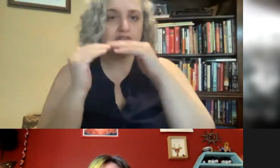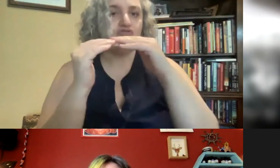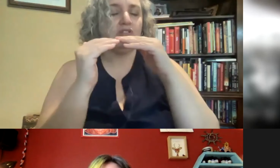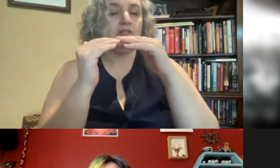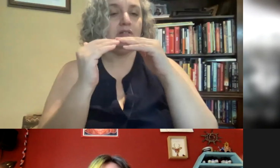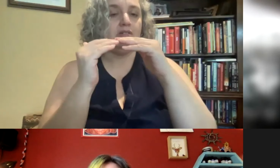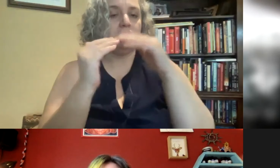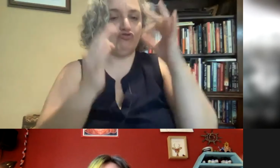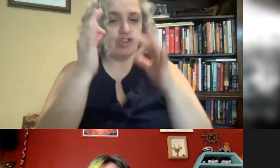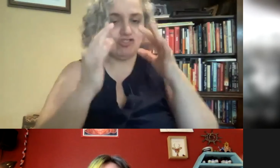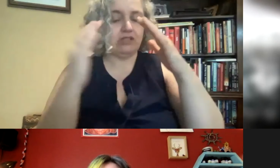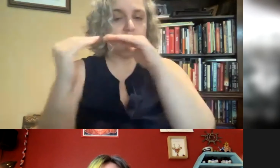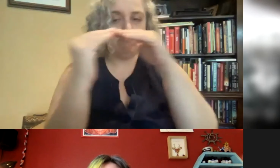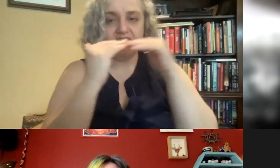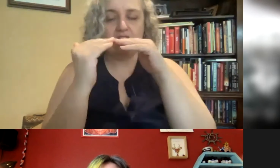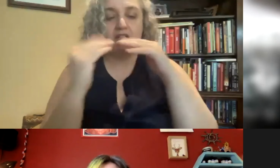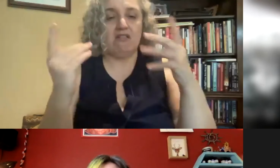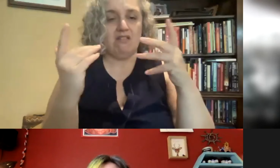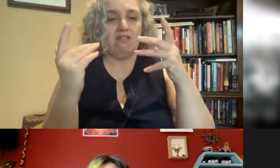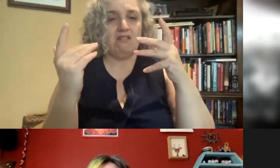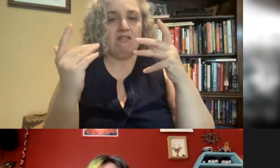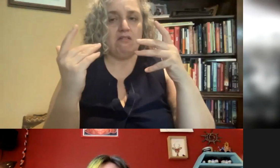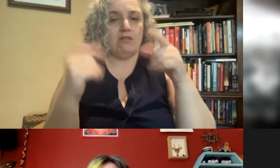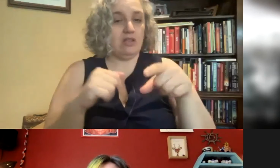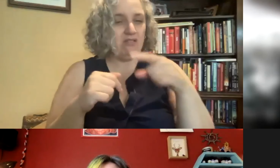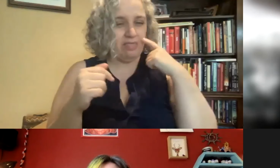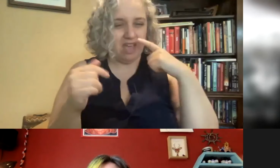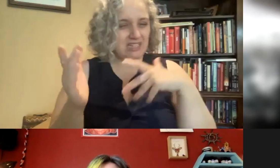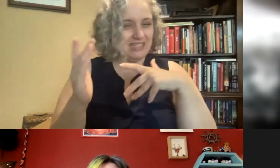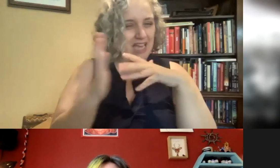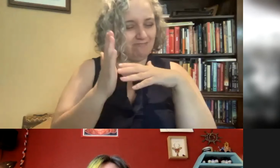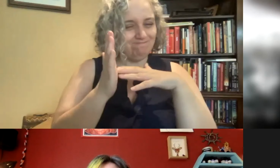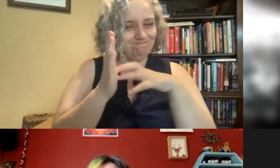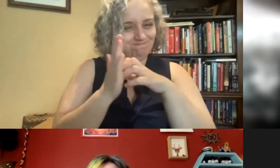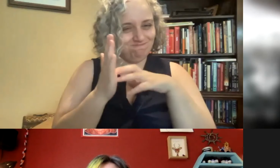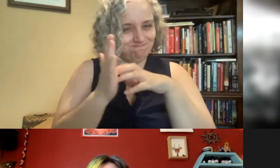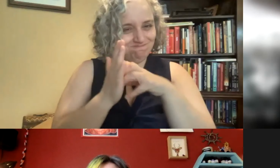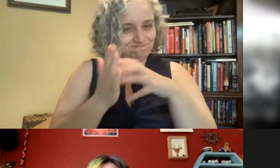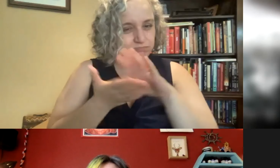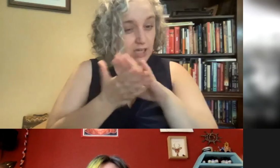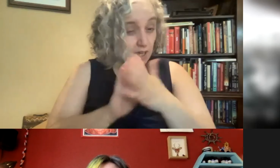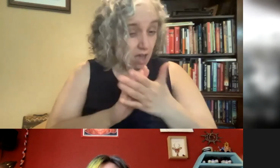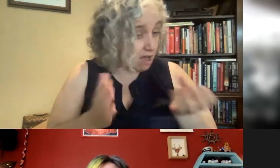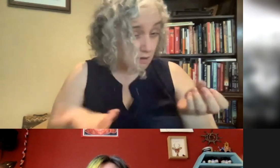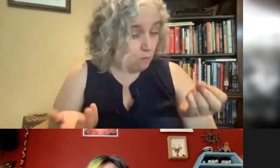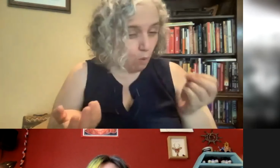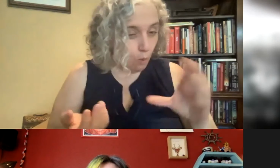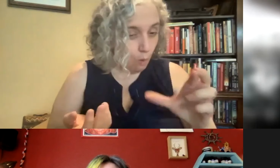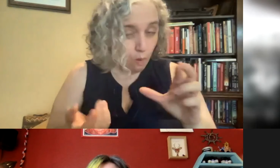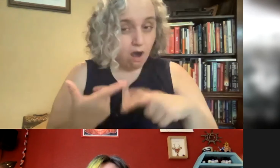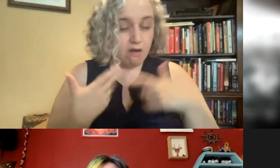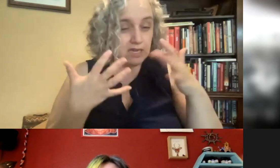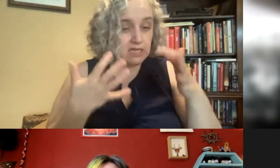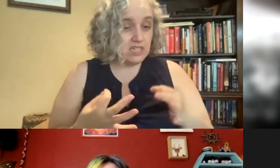that lever or that force in the decisions that people are making?